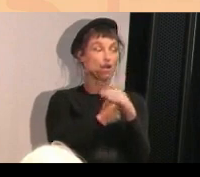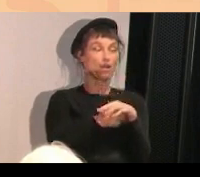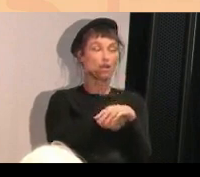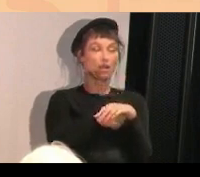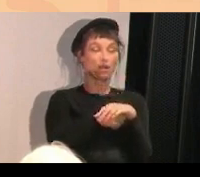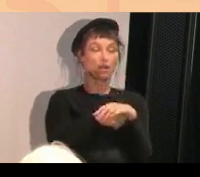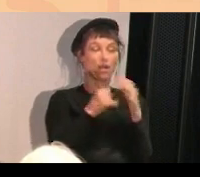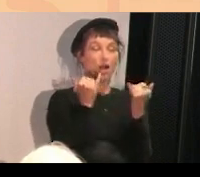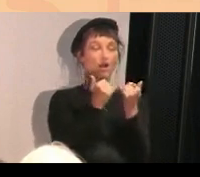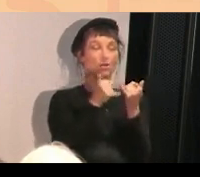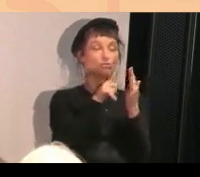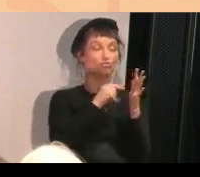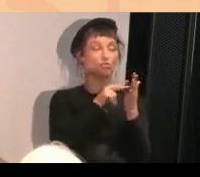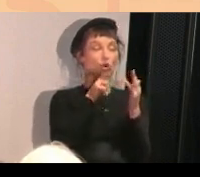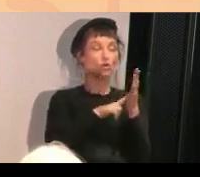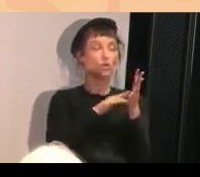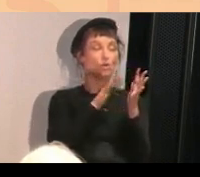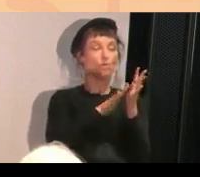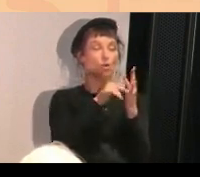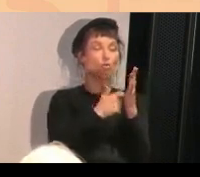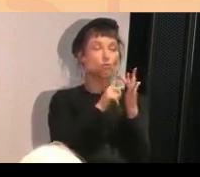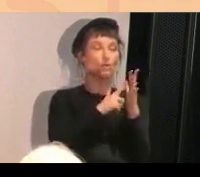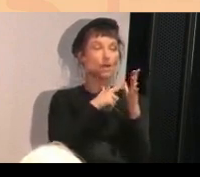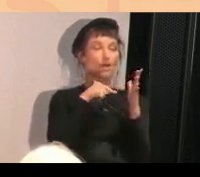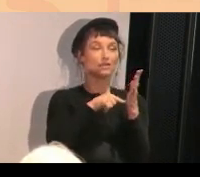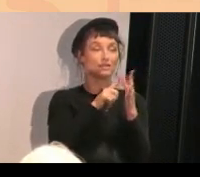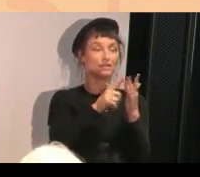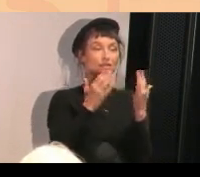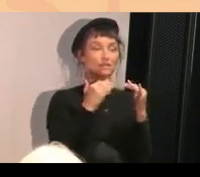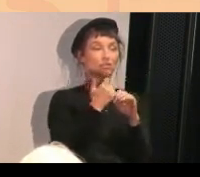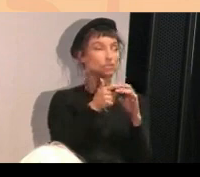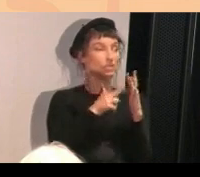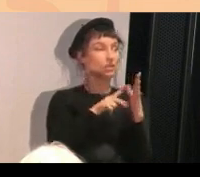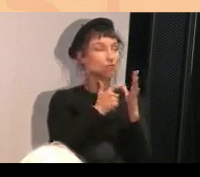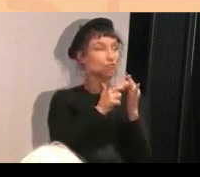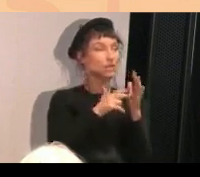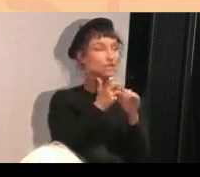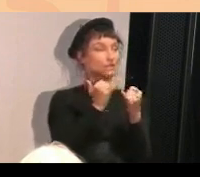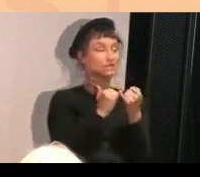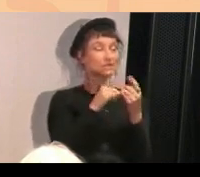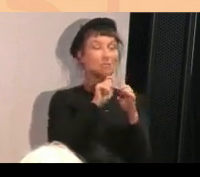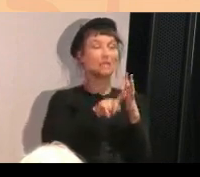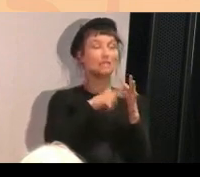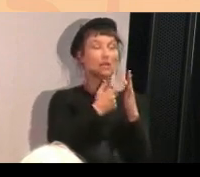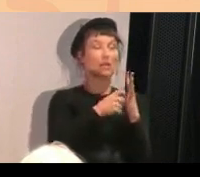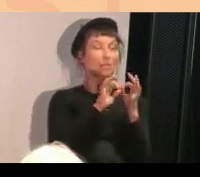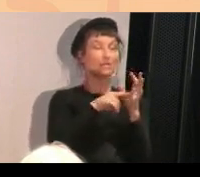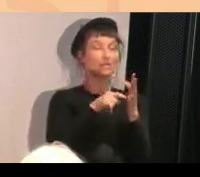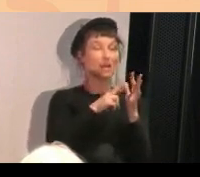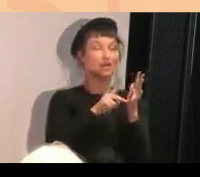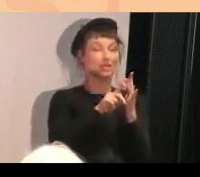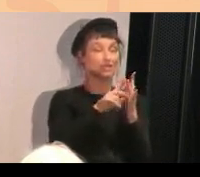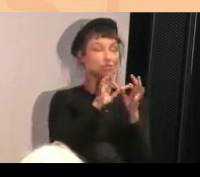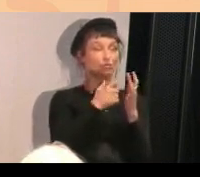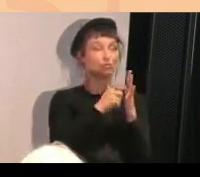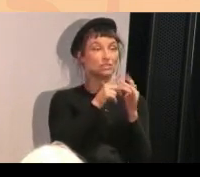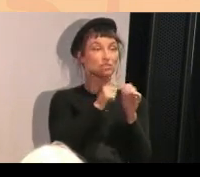Uncle John Moriarty, Gina Rings, Peter Bertani, Richard Frankland